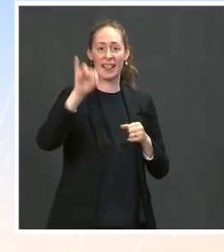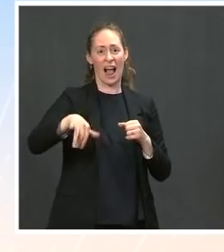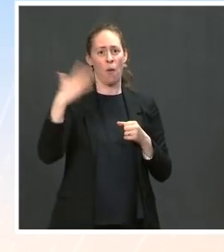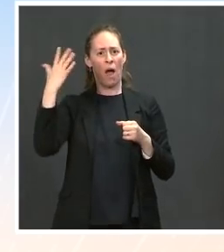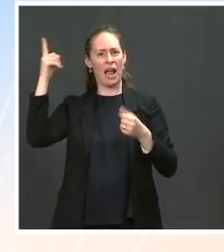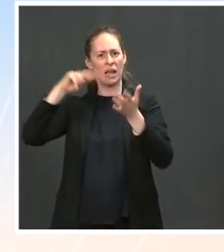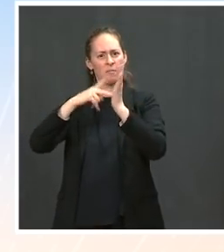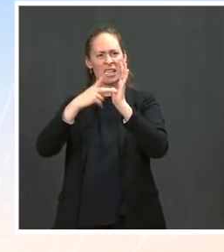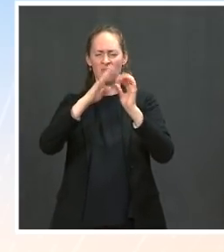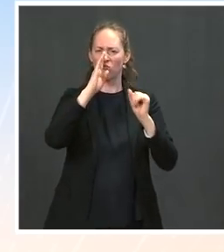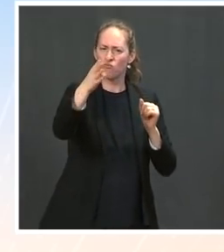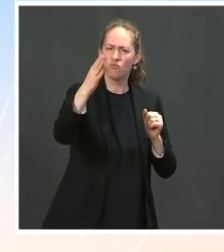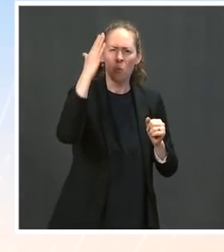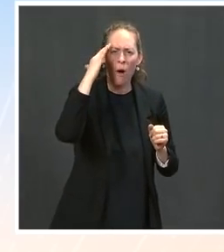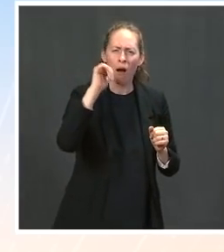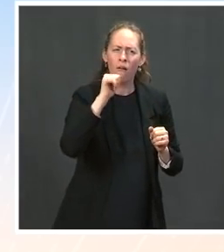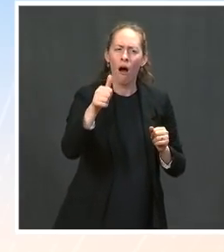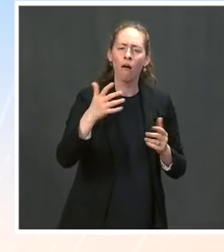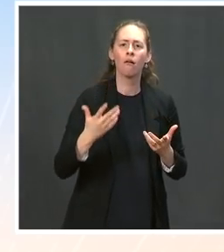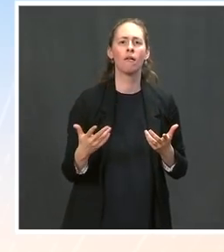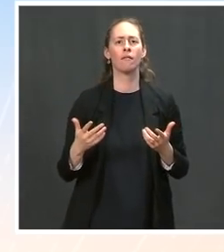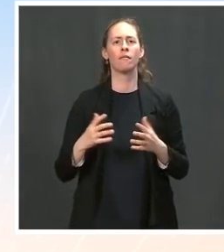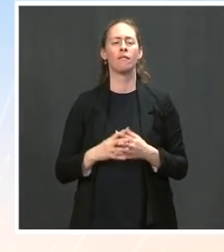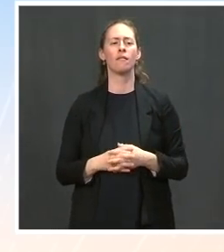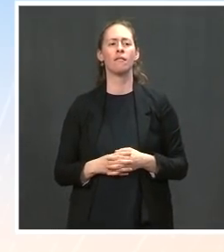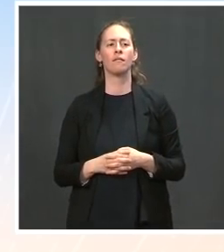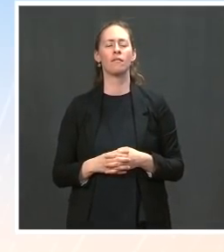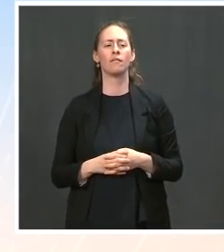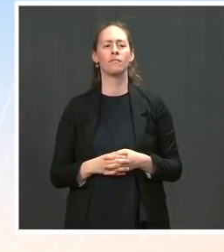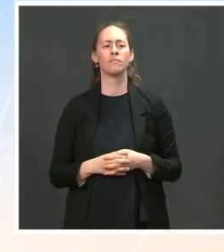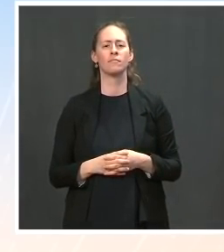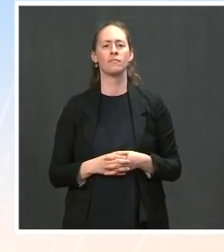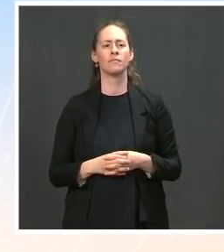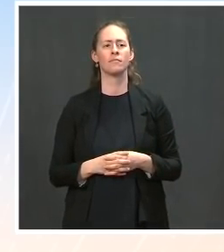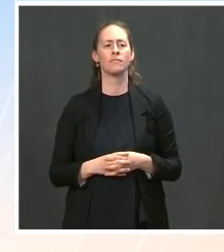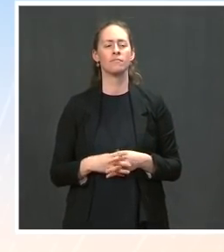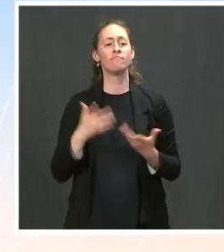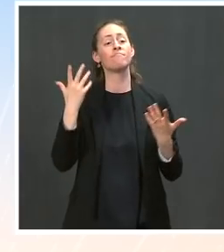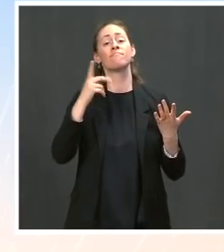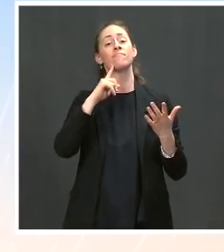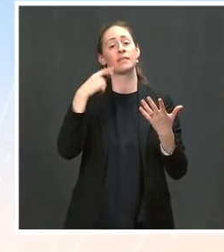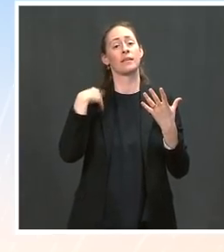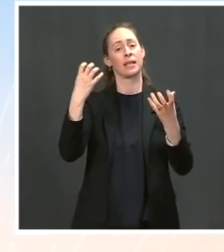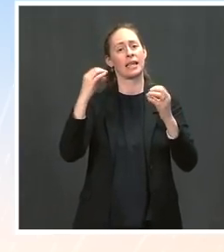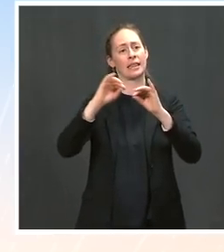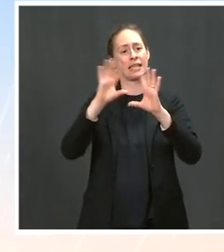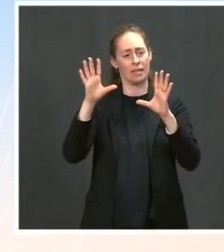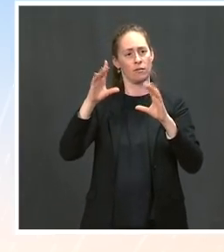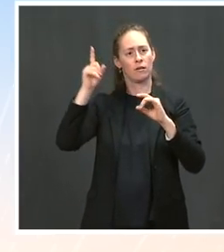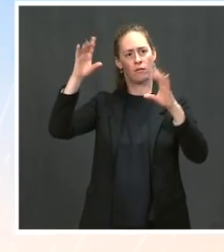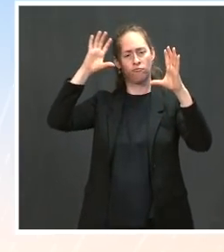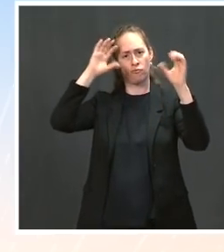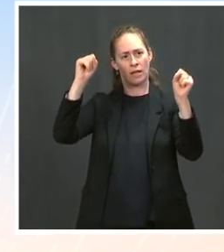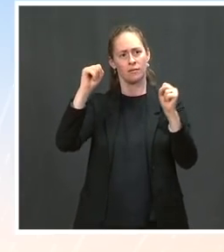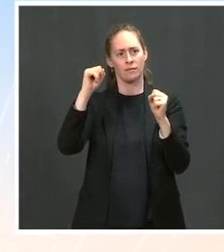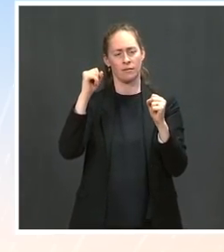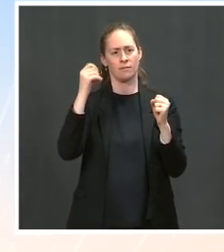our objective is to lea- -- the President was obviously, clearly impacted by his conversation with the Floyds --